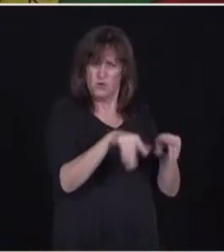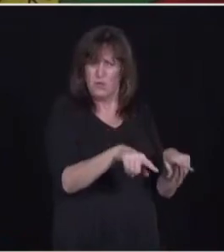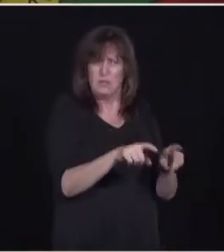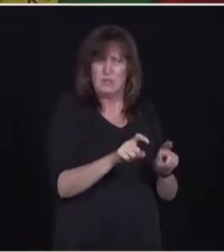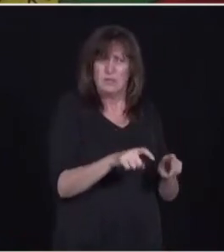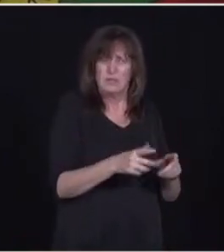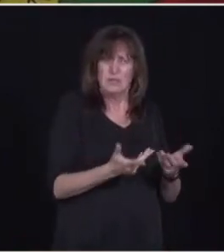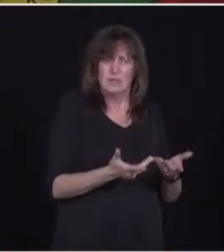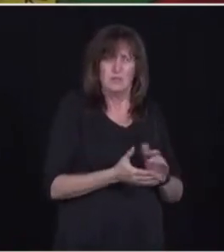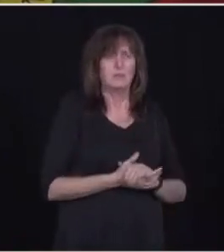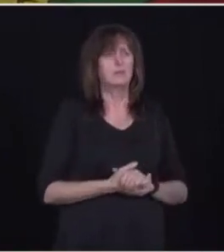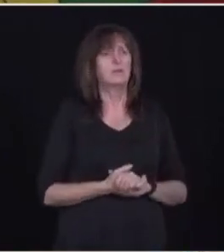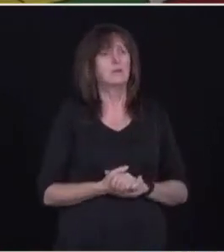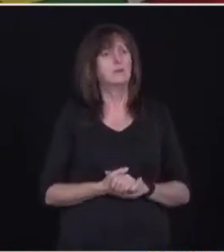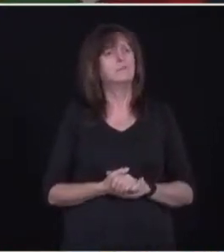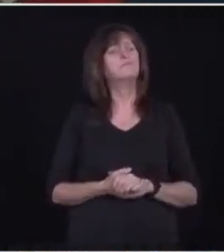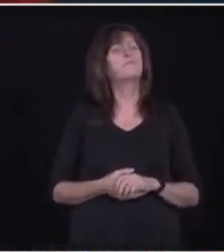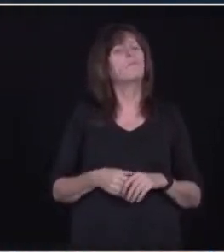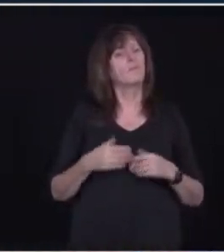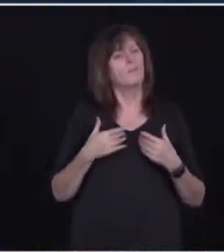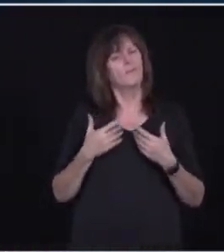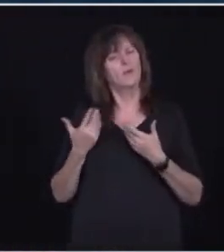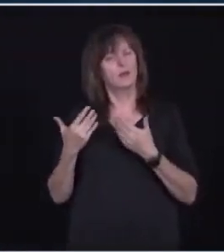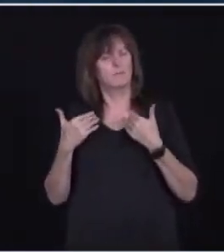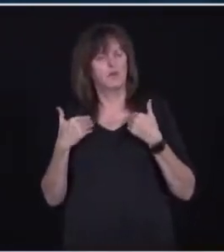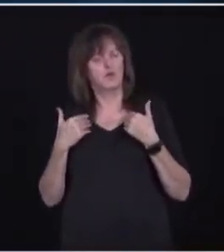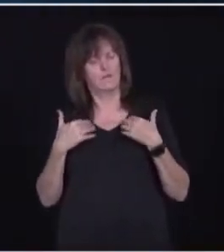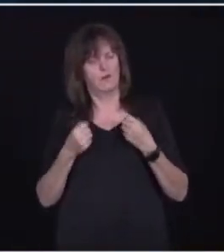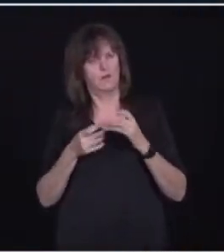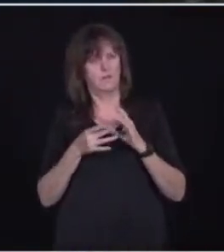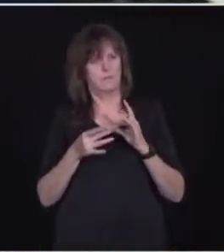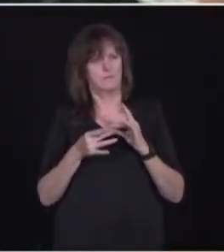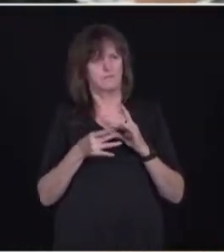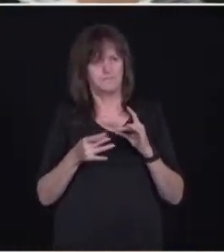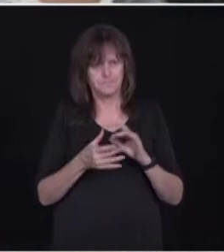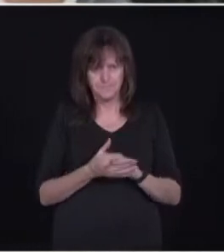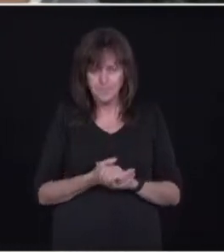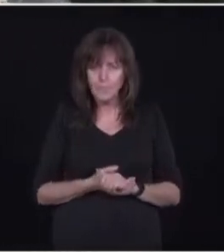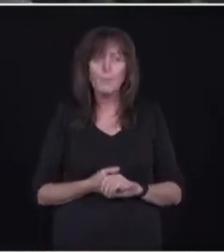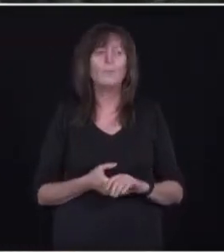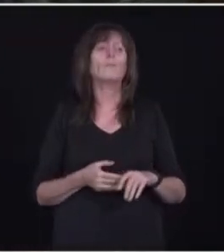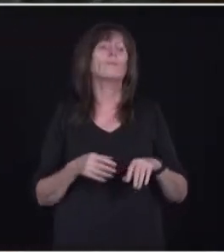Would you consider taking another look to see if just those therapeutic services could be reopened for the kids who need them?